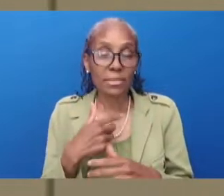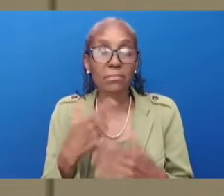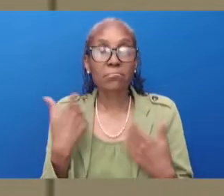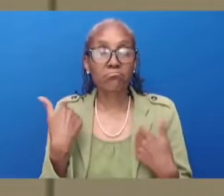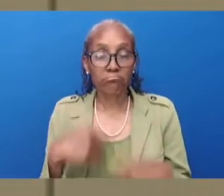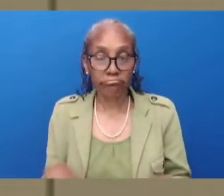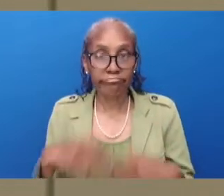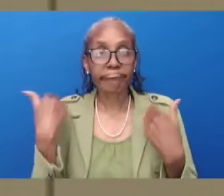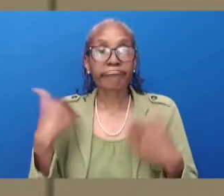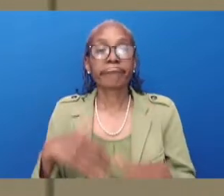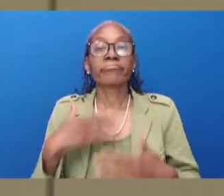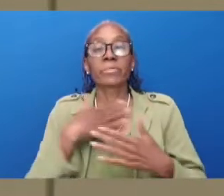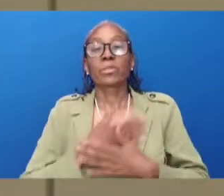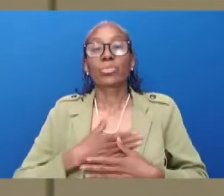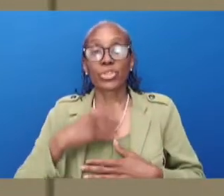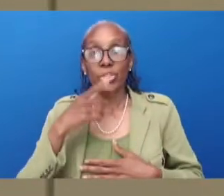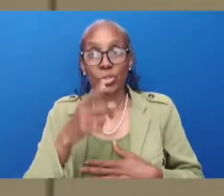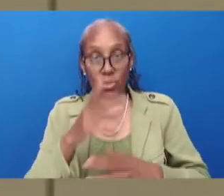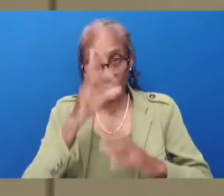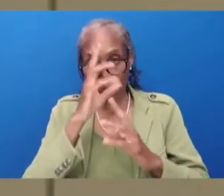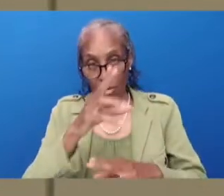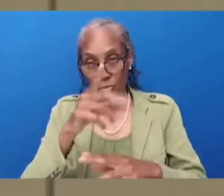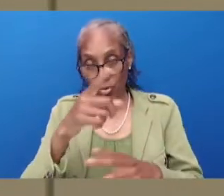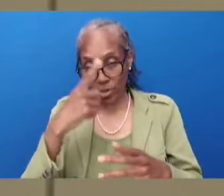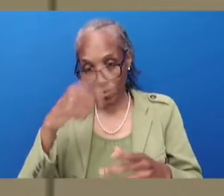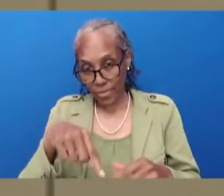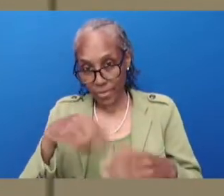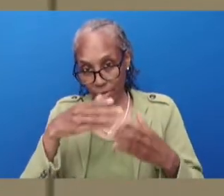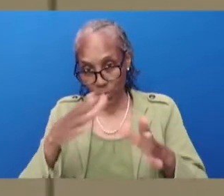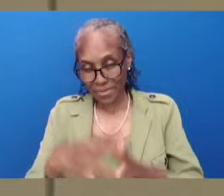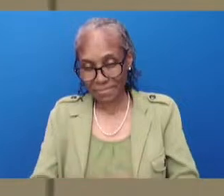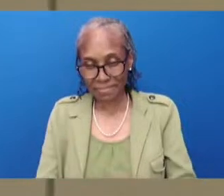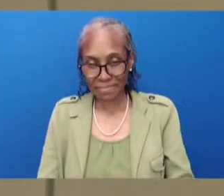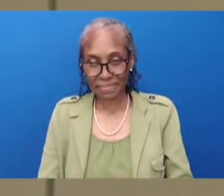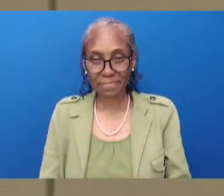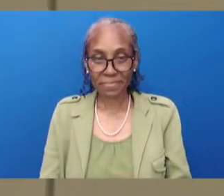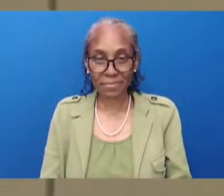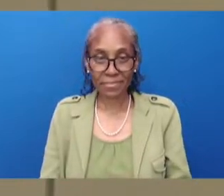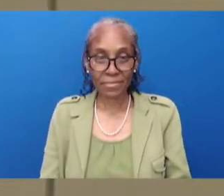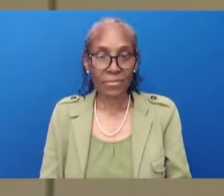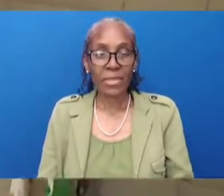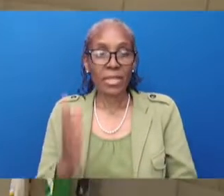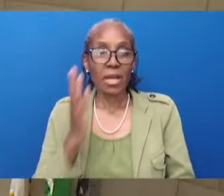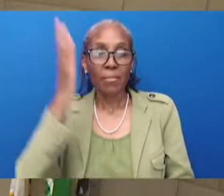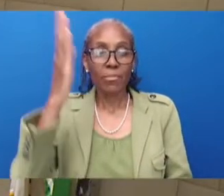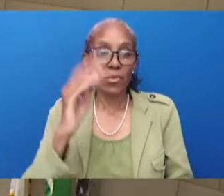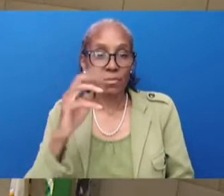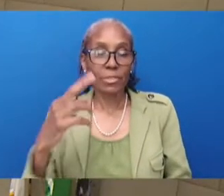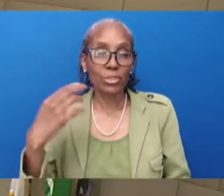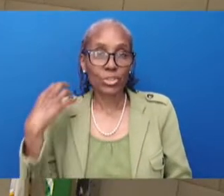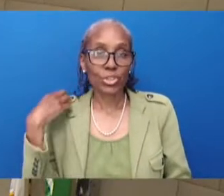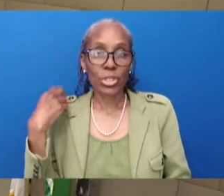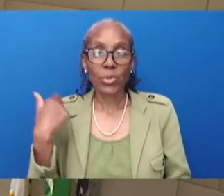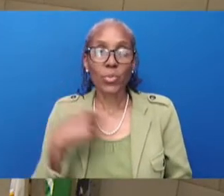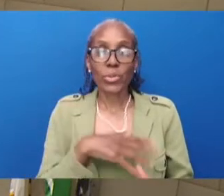WE CAN'T PAY YOU ENOUGH FOR WHAT YOU DO FOR US, SO WE CERTAINLY